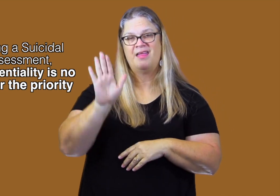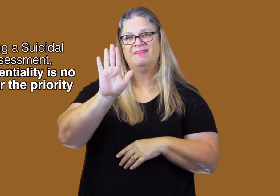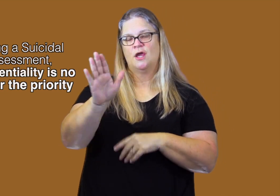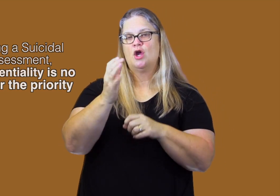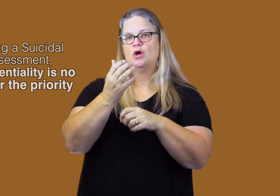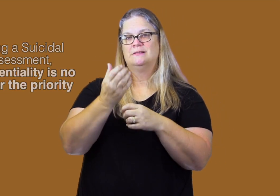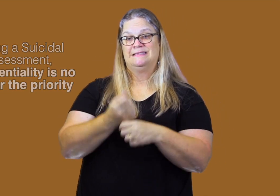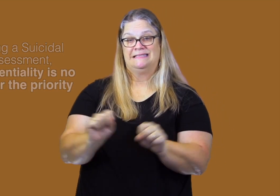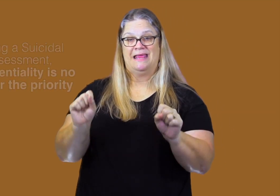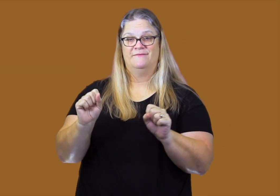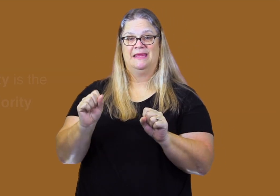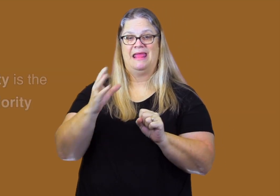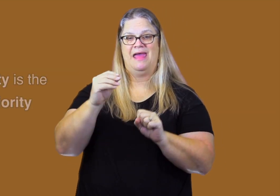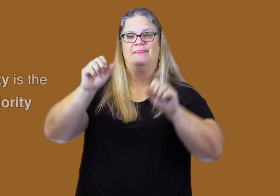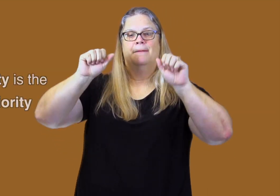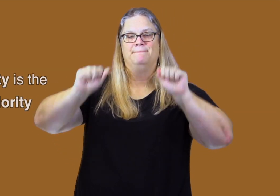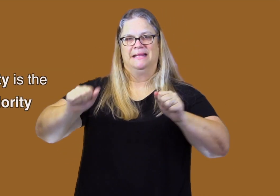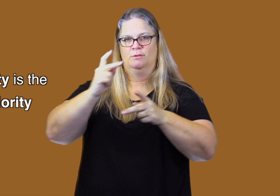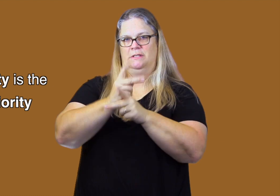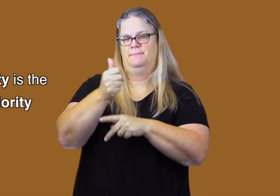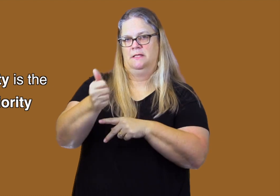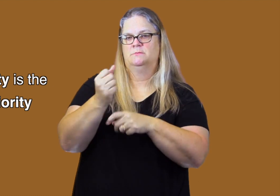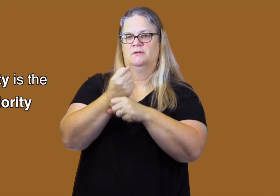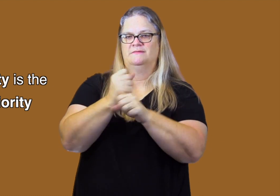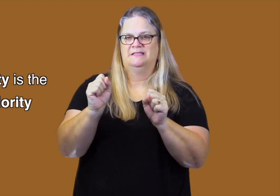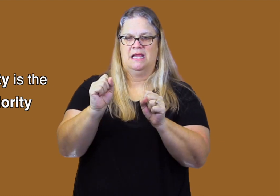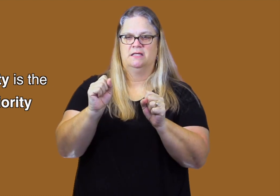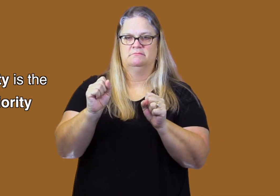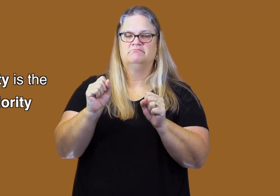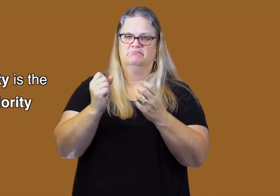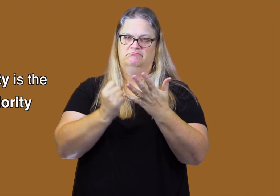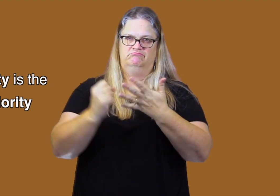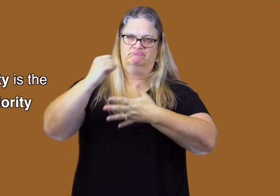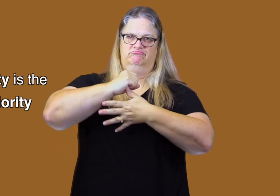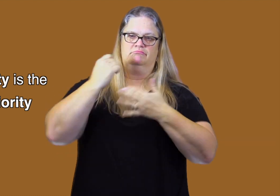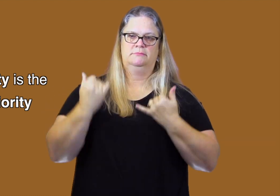Their safety and their ability to keep themselves safe is now a priority.